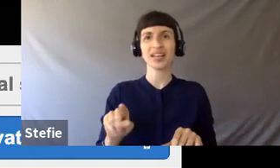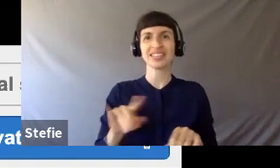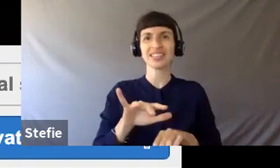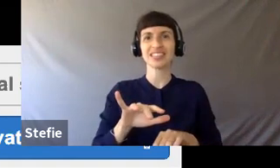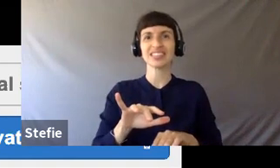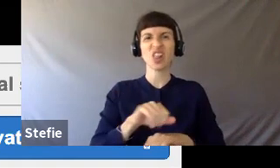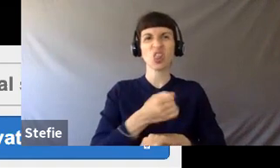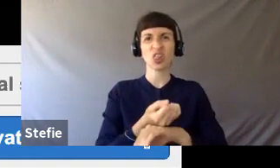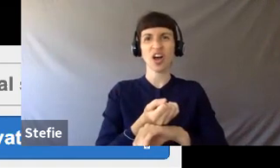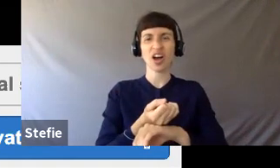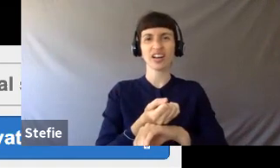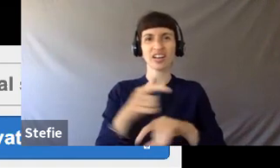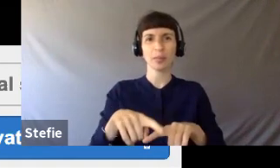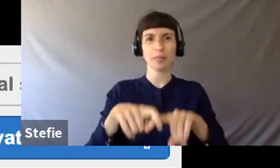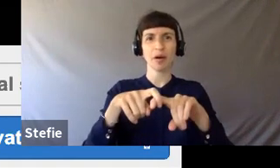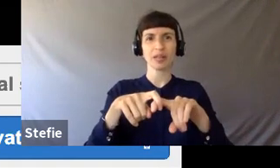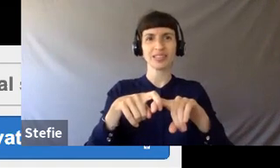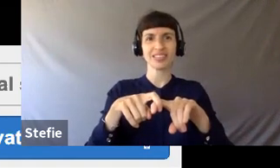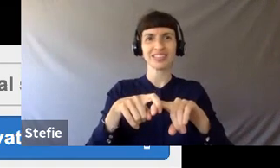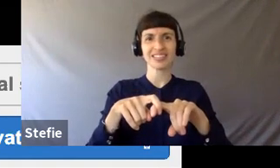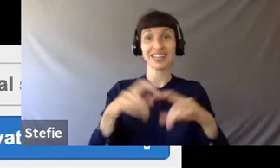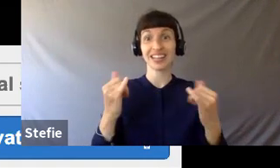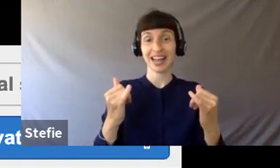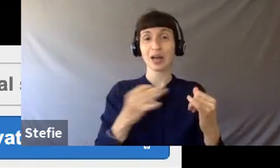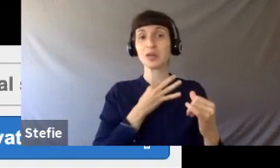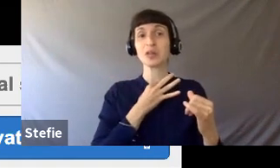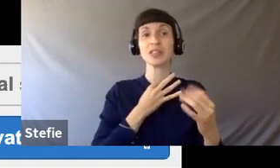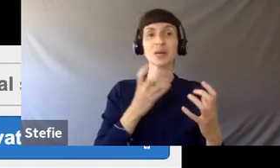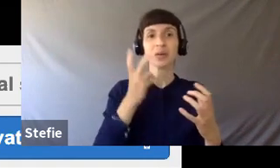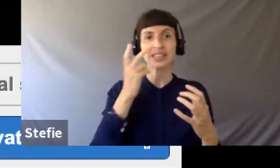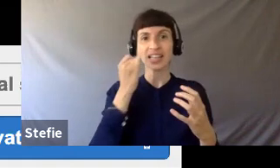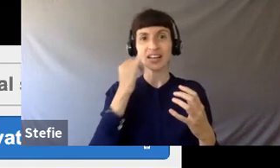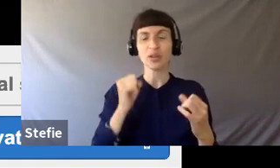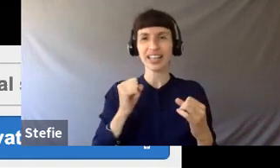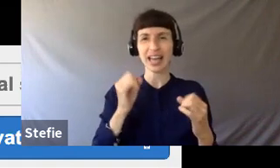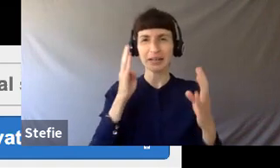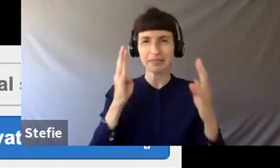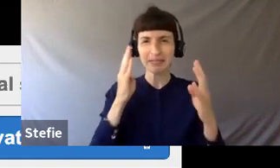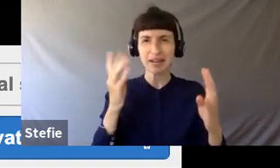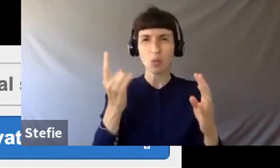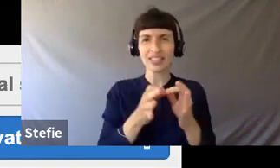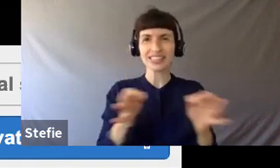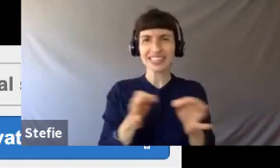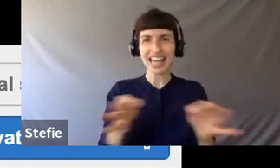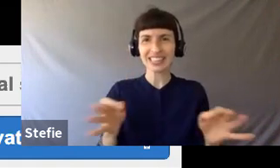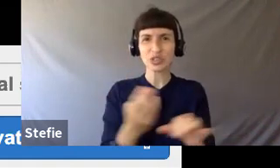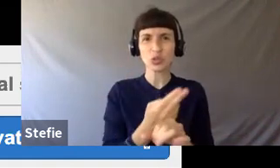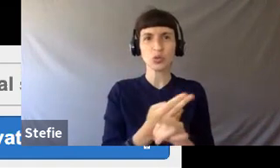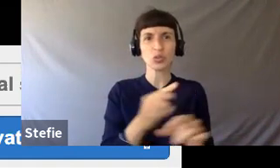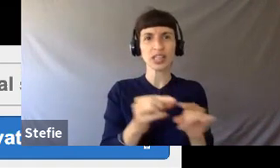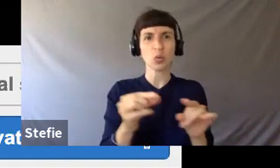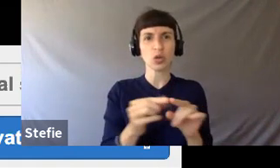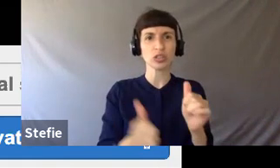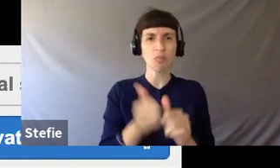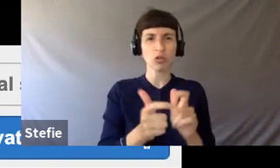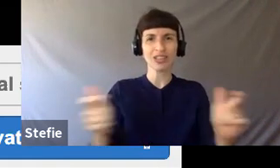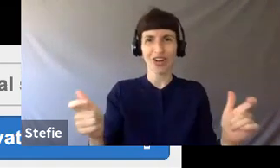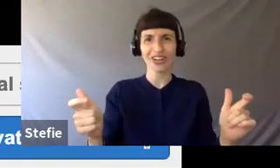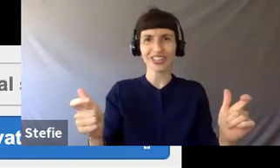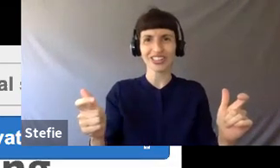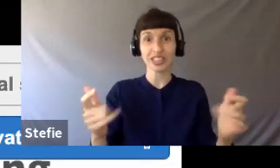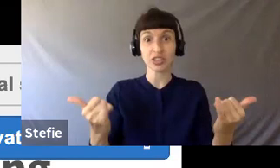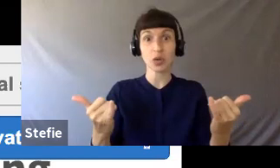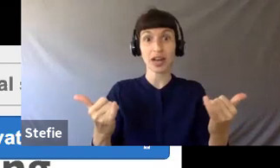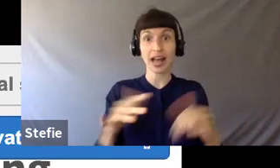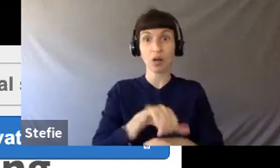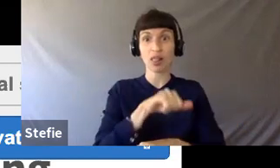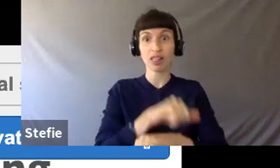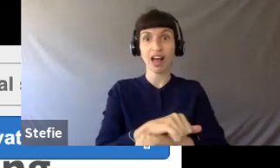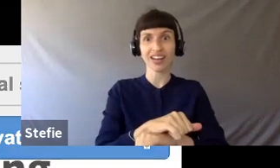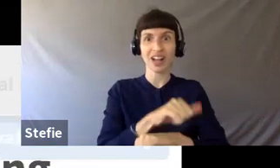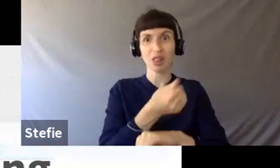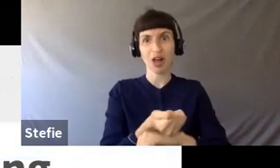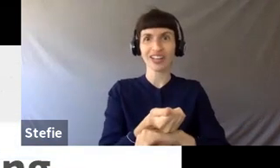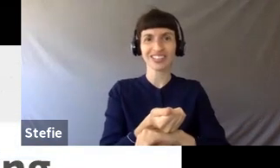ANDREW: